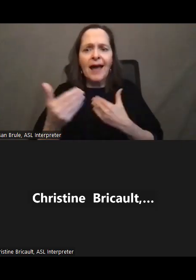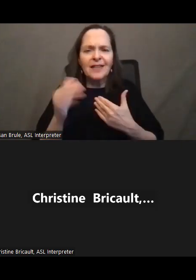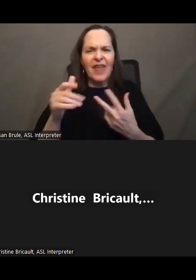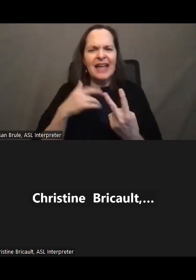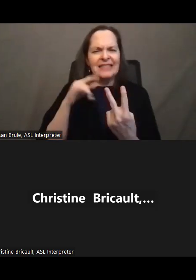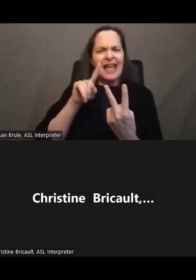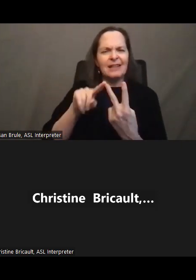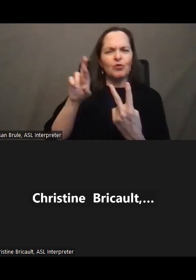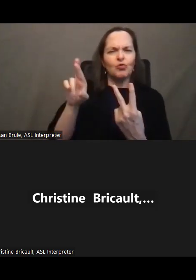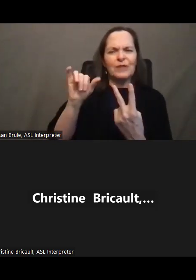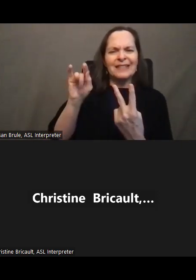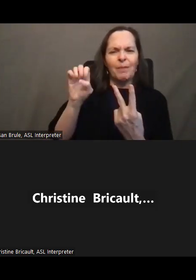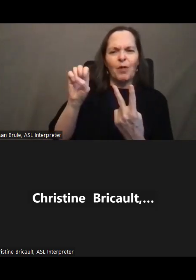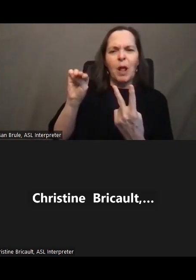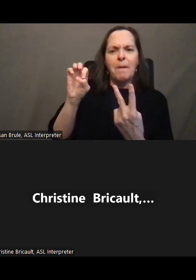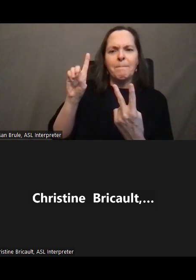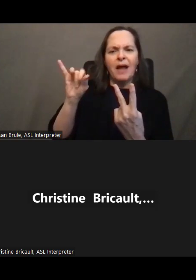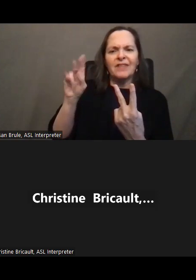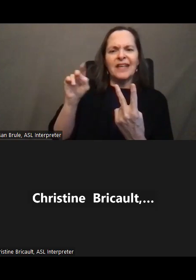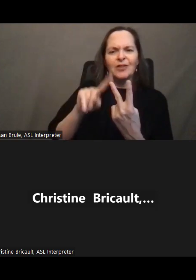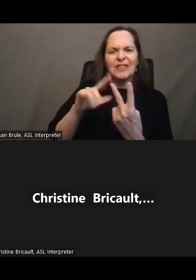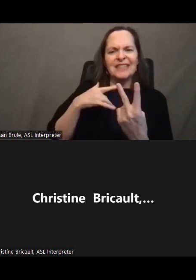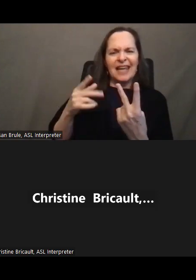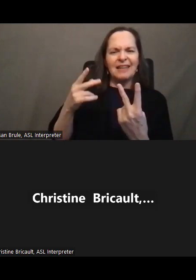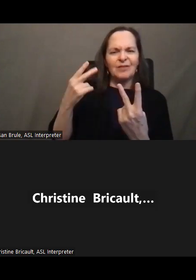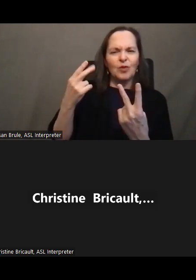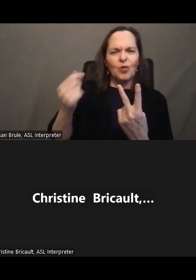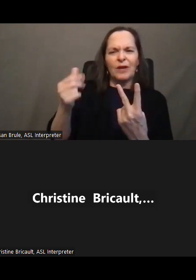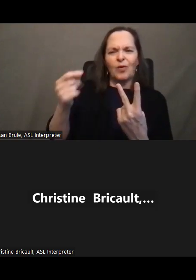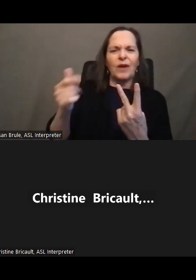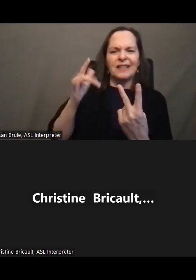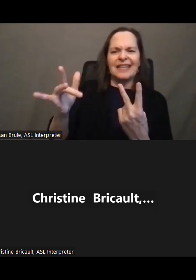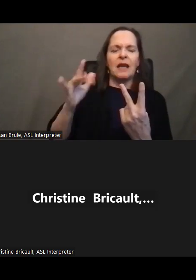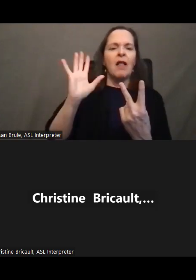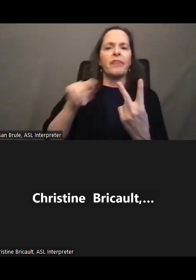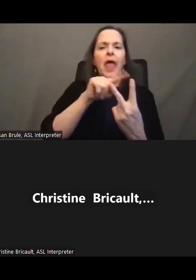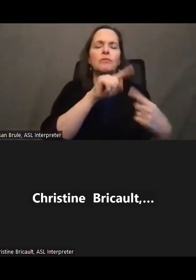a little bit later -- is to make sure when you send out a meeting notice, that you're including your ADA's